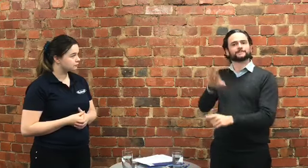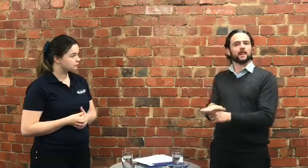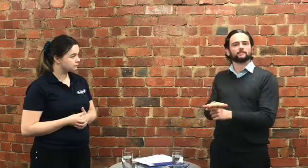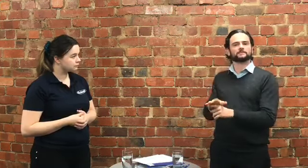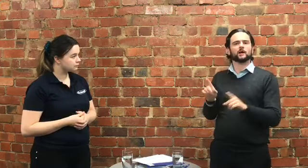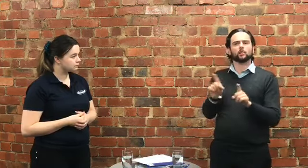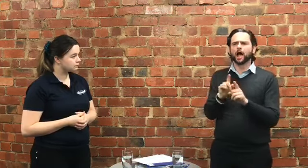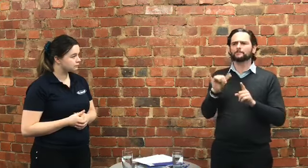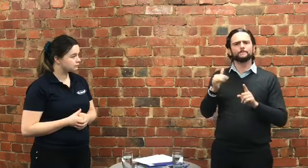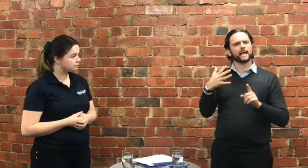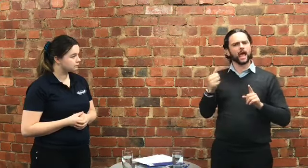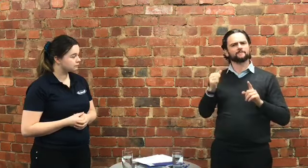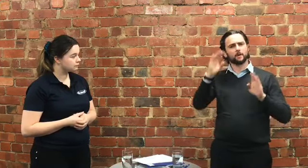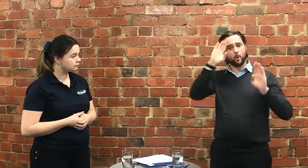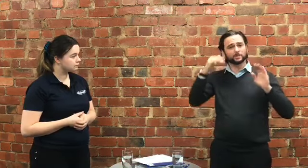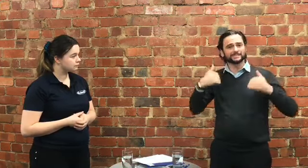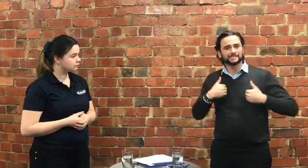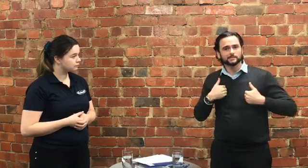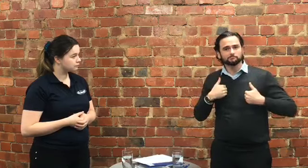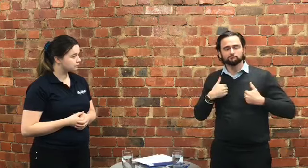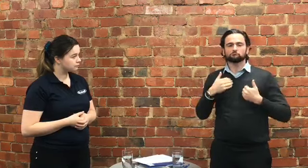but they can't talk on your behalf.